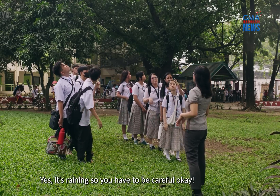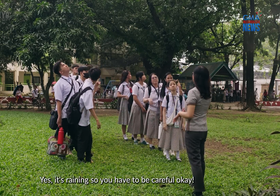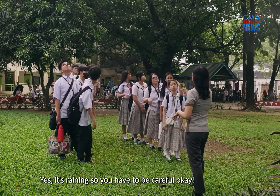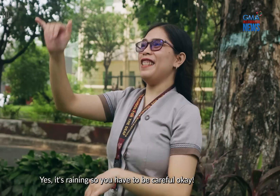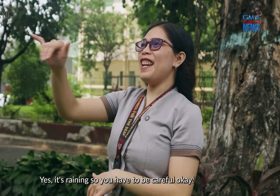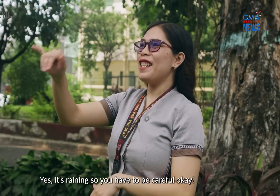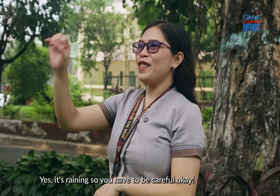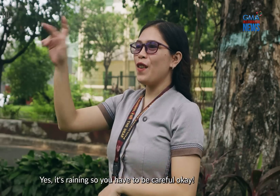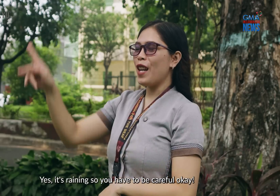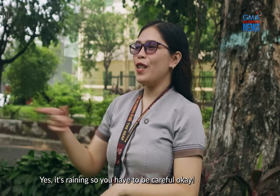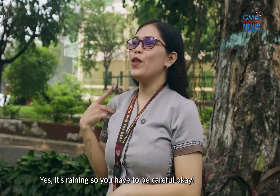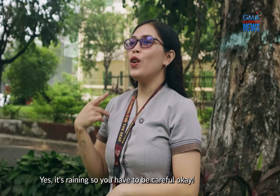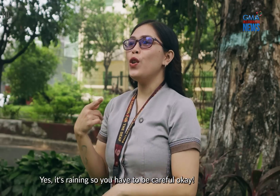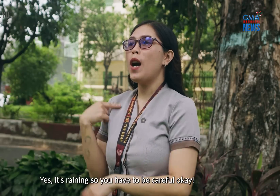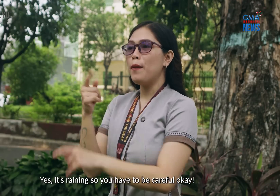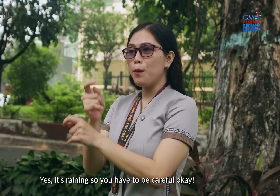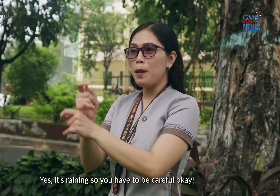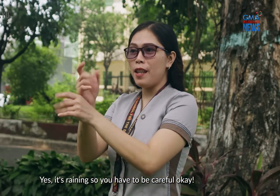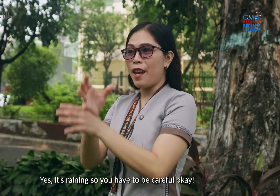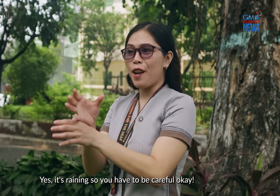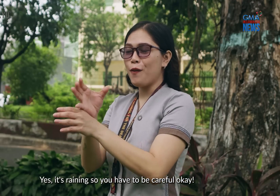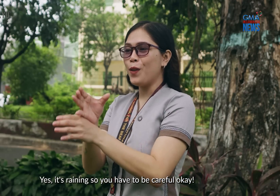What do you think is the weather today?